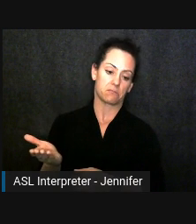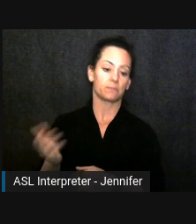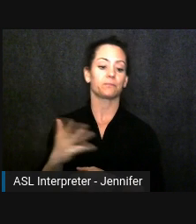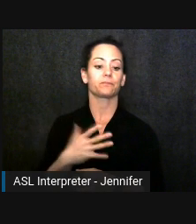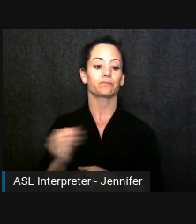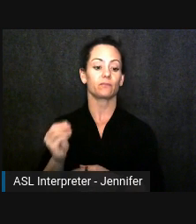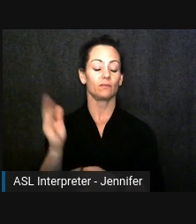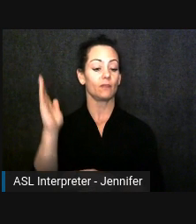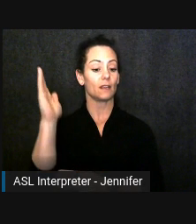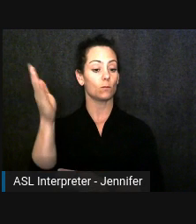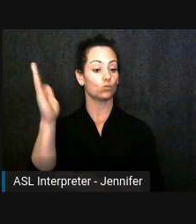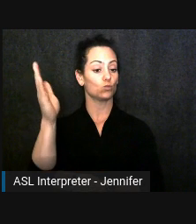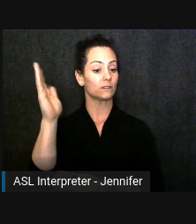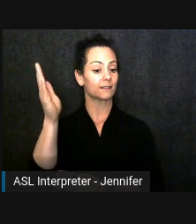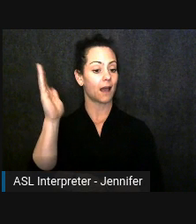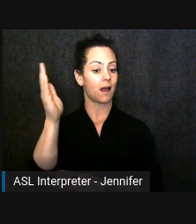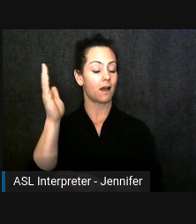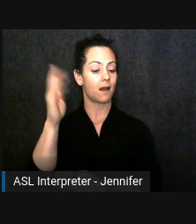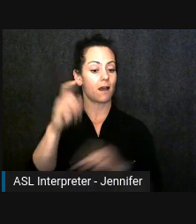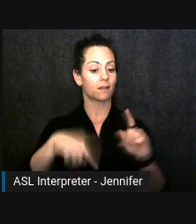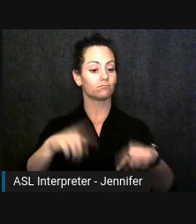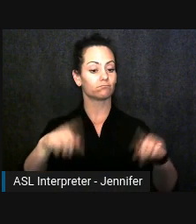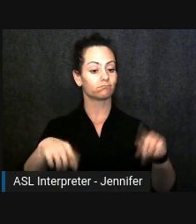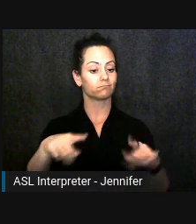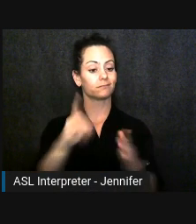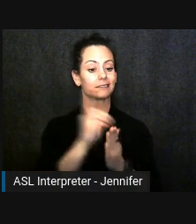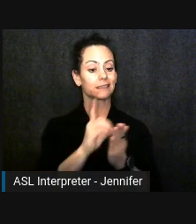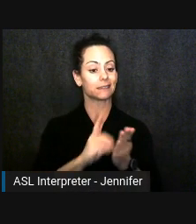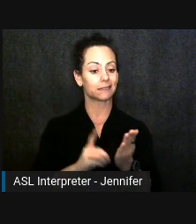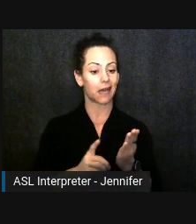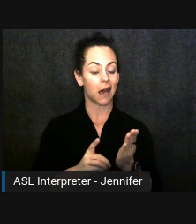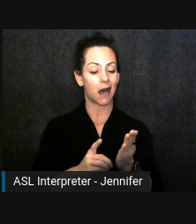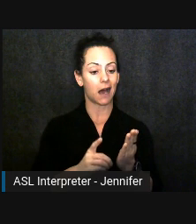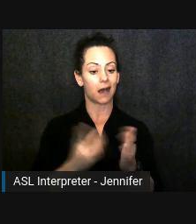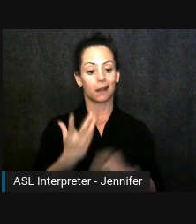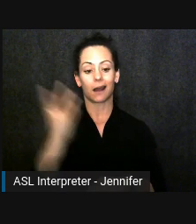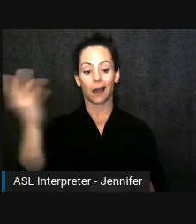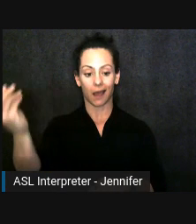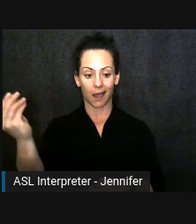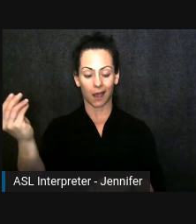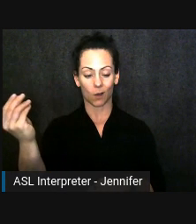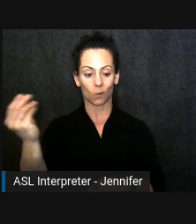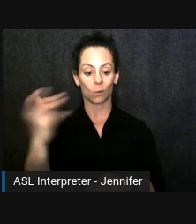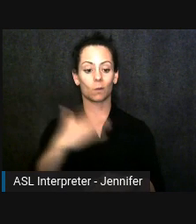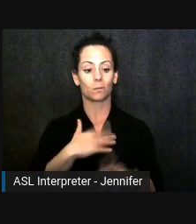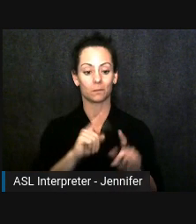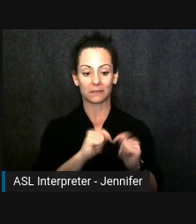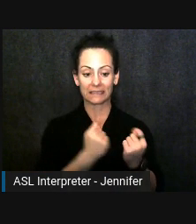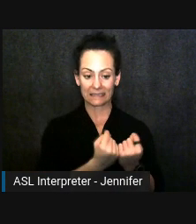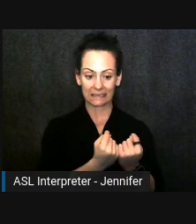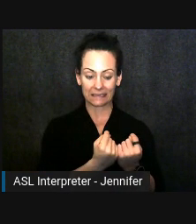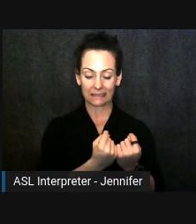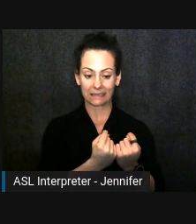of the team, it helps give a good reason